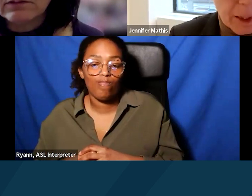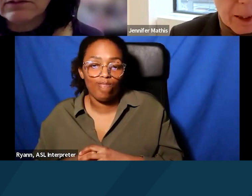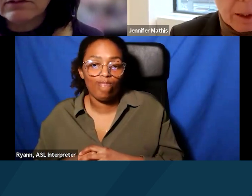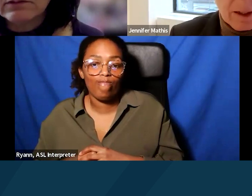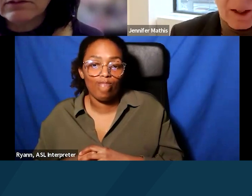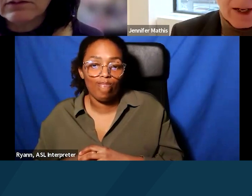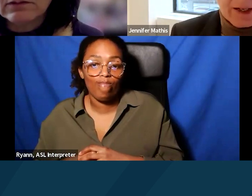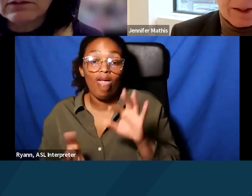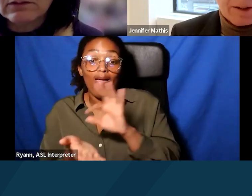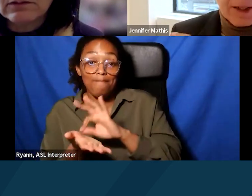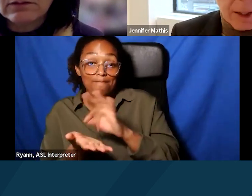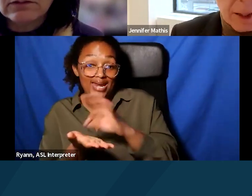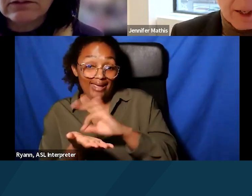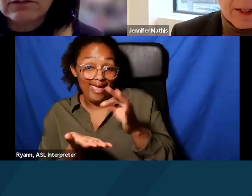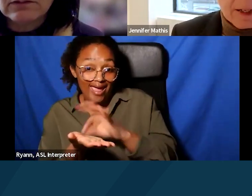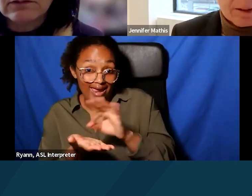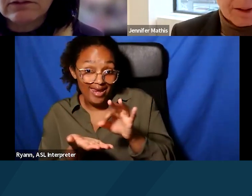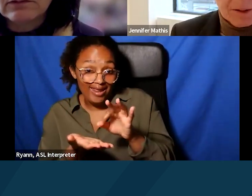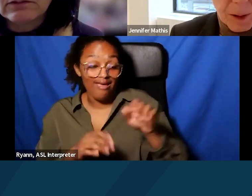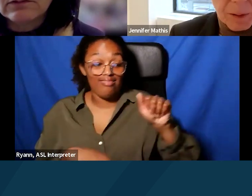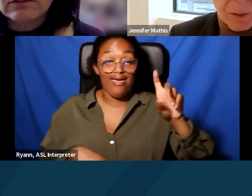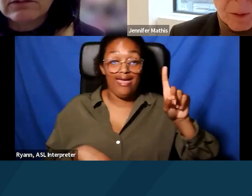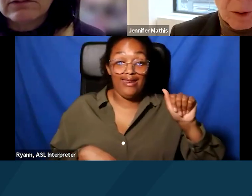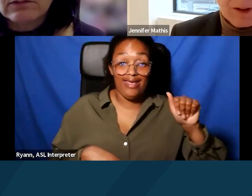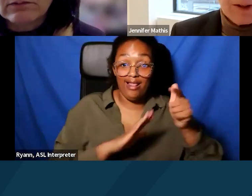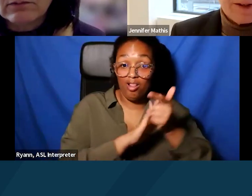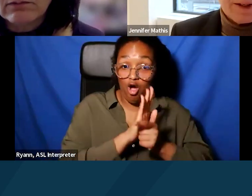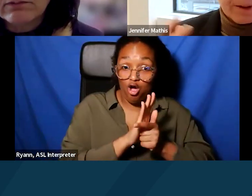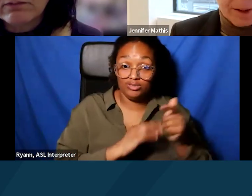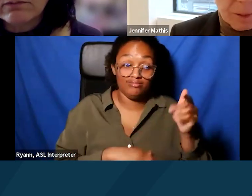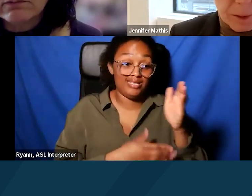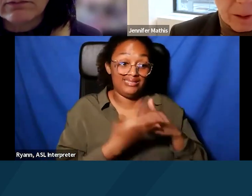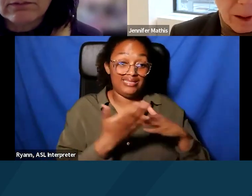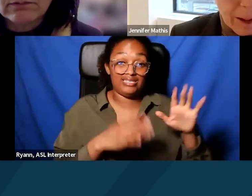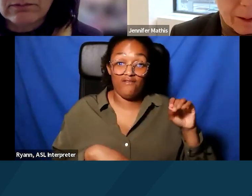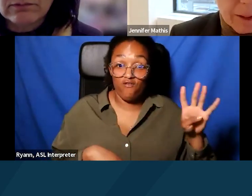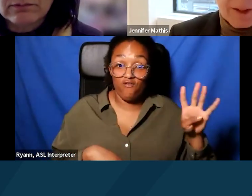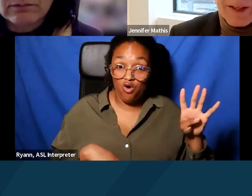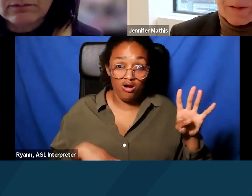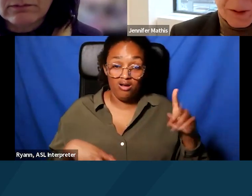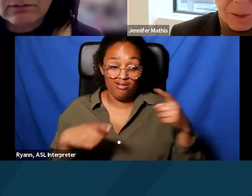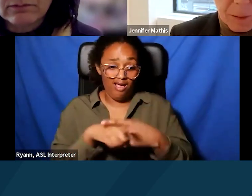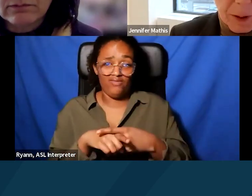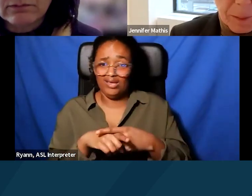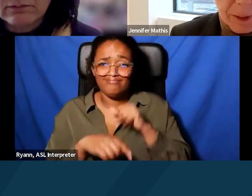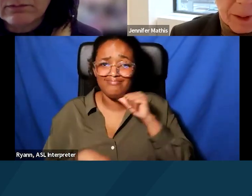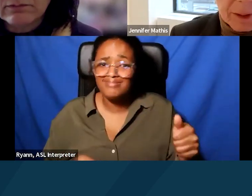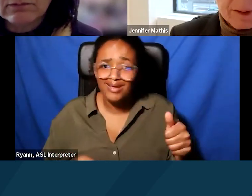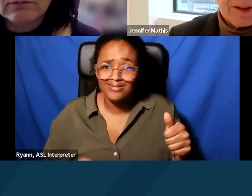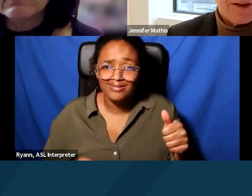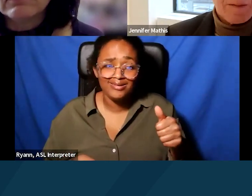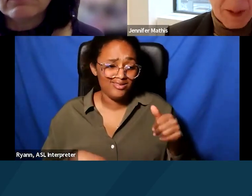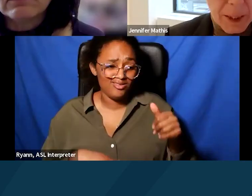Medicaid and the ADA and Section 504. They are different laws. They have different purposes.